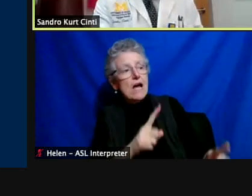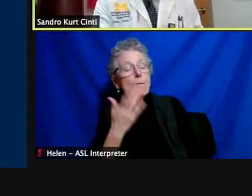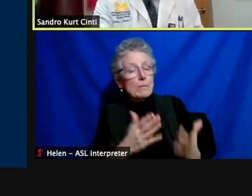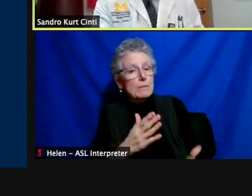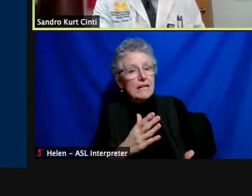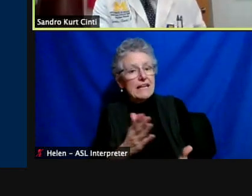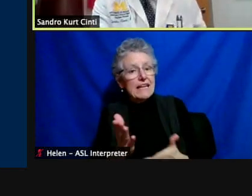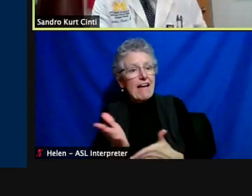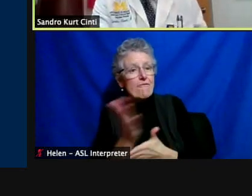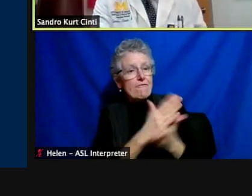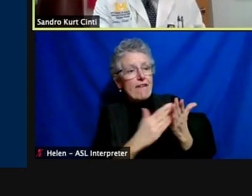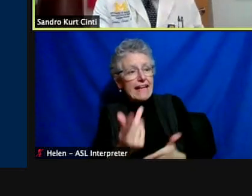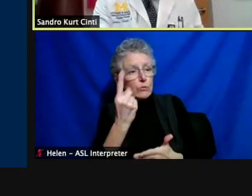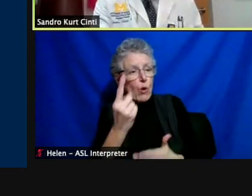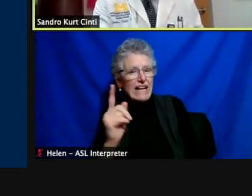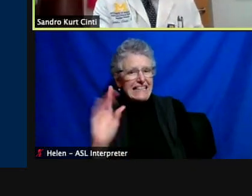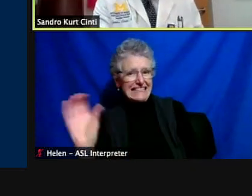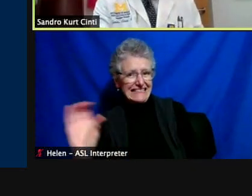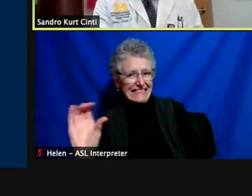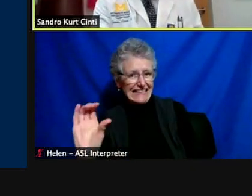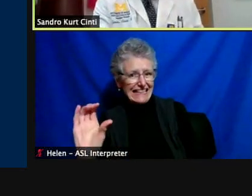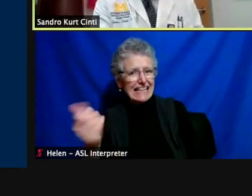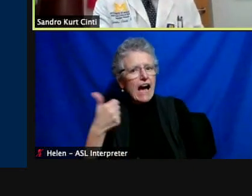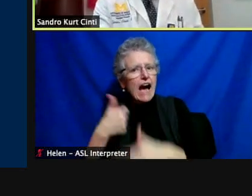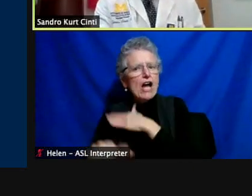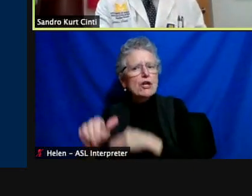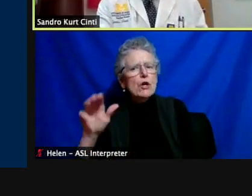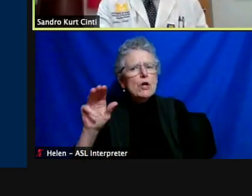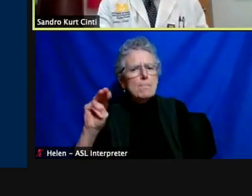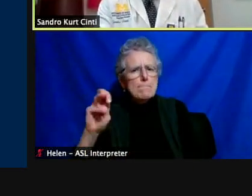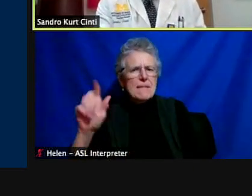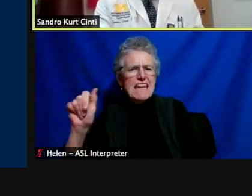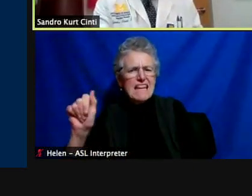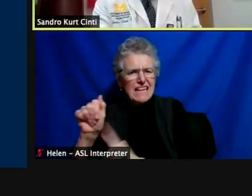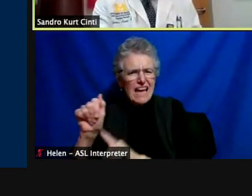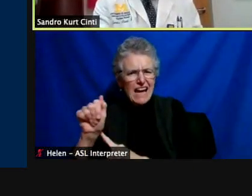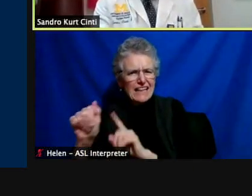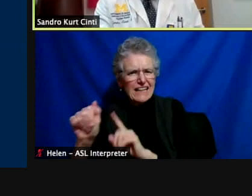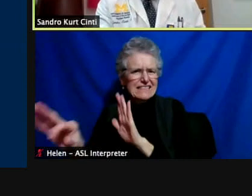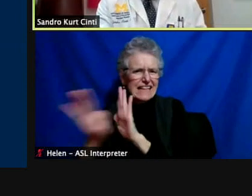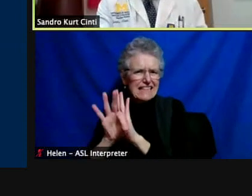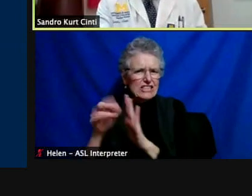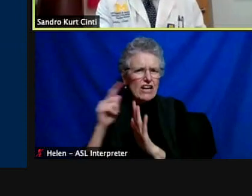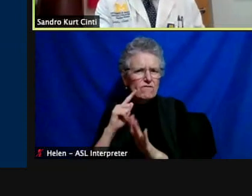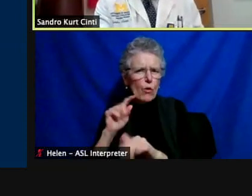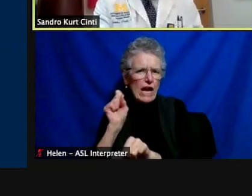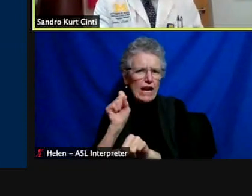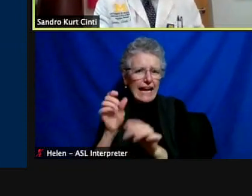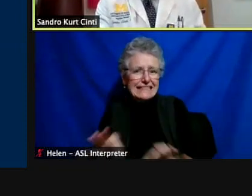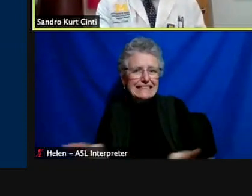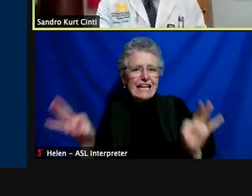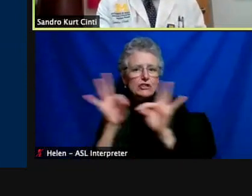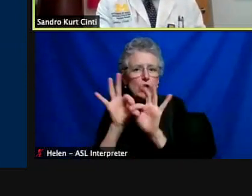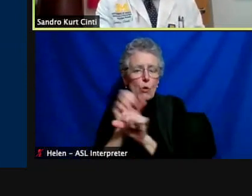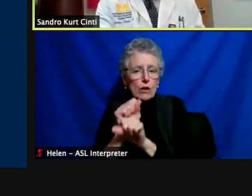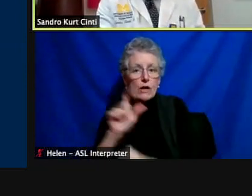where it would be under the media designation for essential worker. Clearly librarians are essential workers,